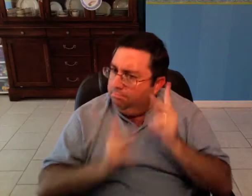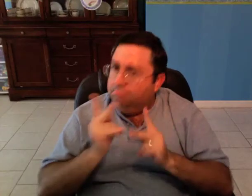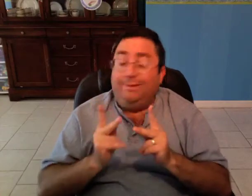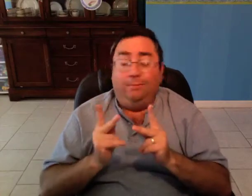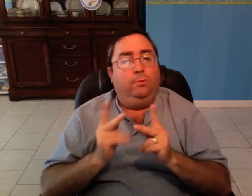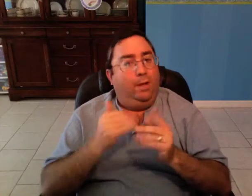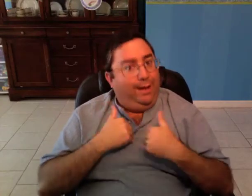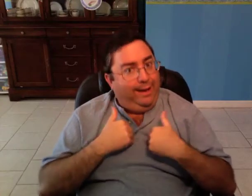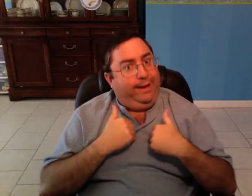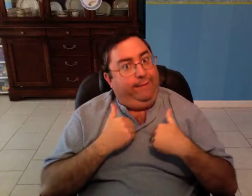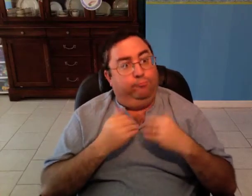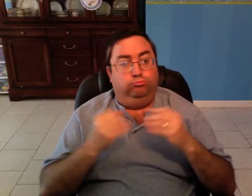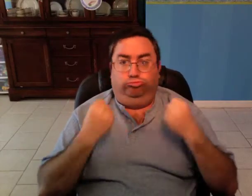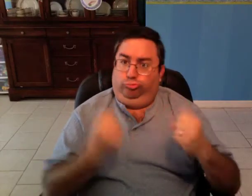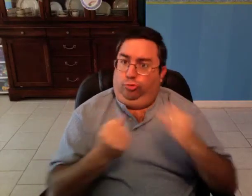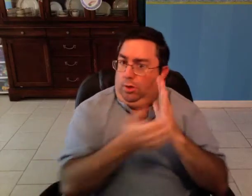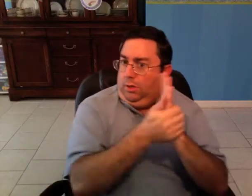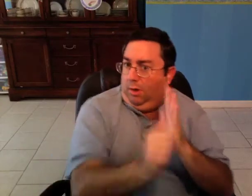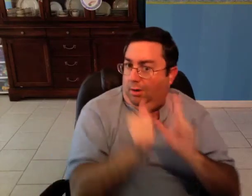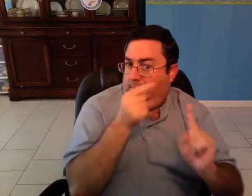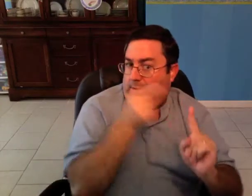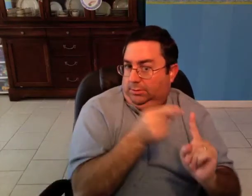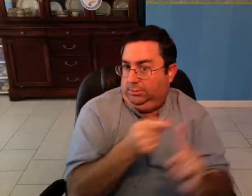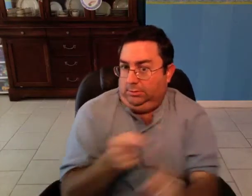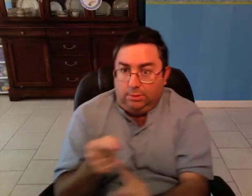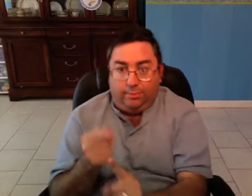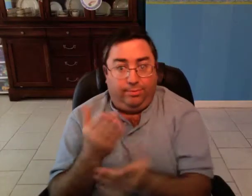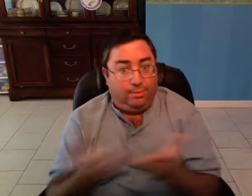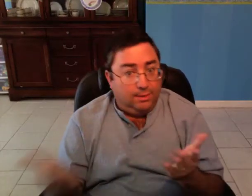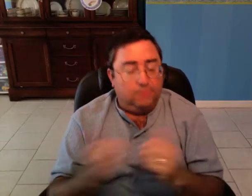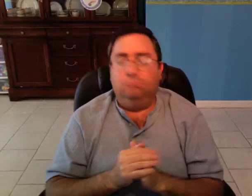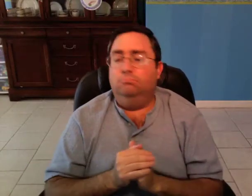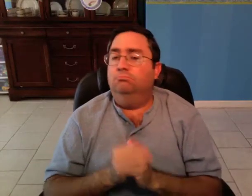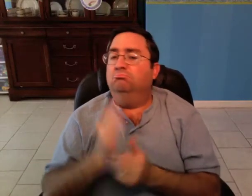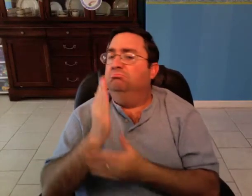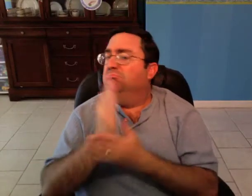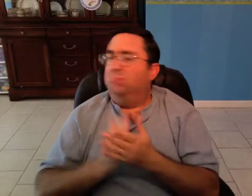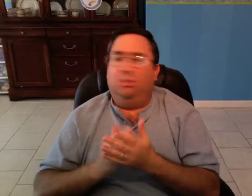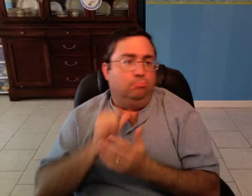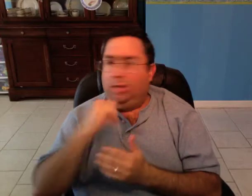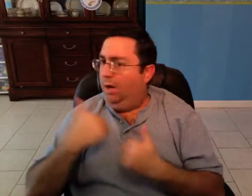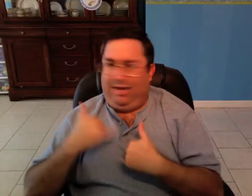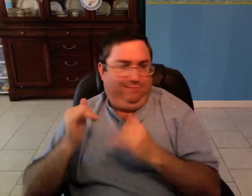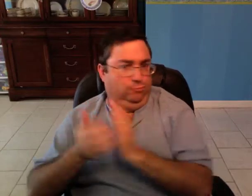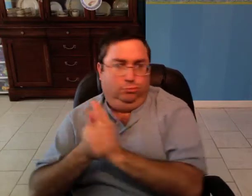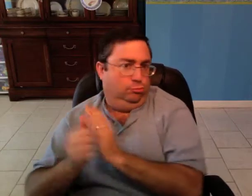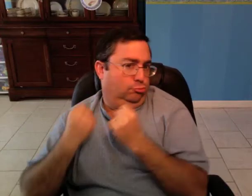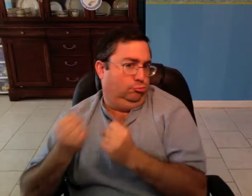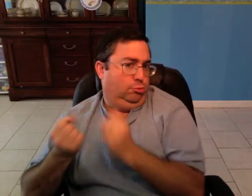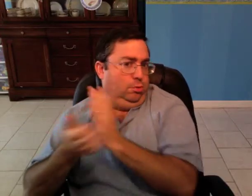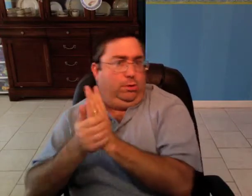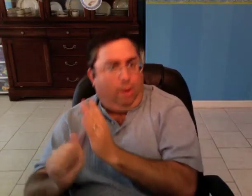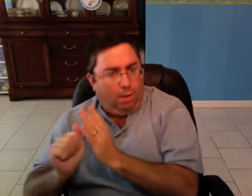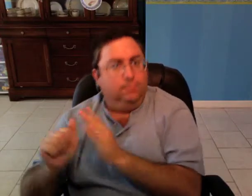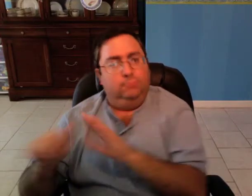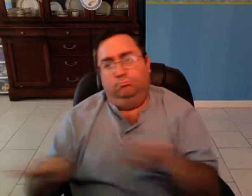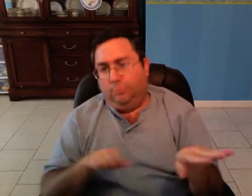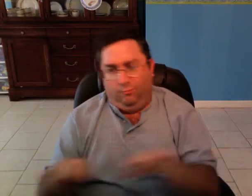Some people can have strong competencies in certain things, others do not have strong competencies or performances in those areas.